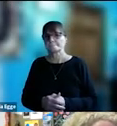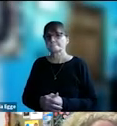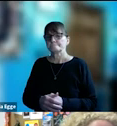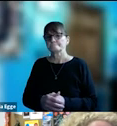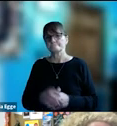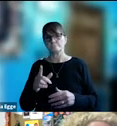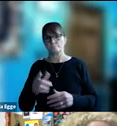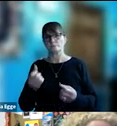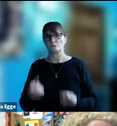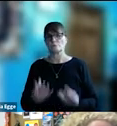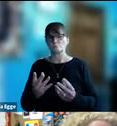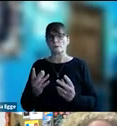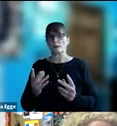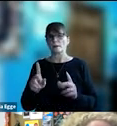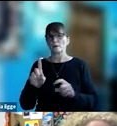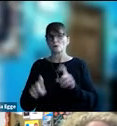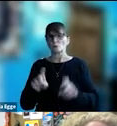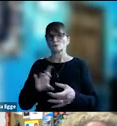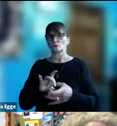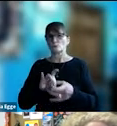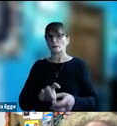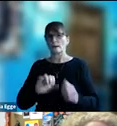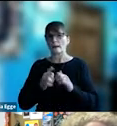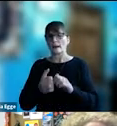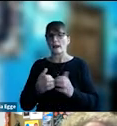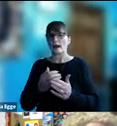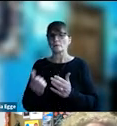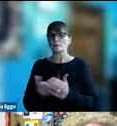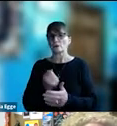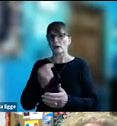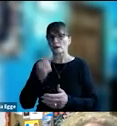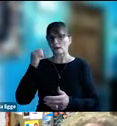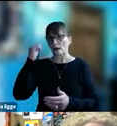There were a lot of questions regarding, oh, how do you get a neuropsych and those kind of things?